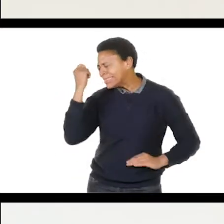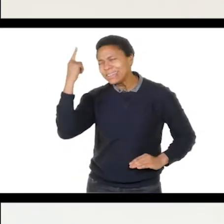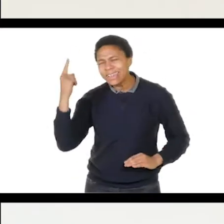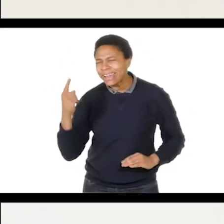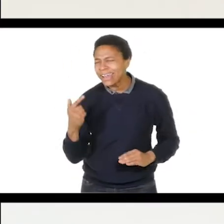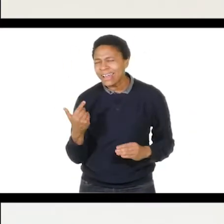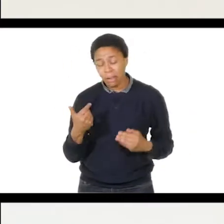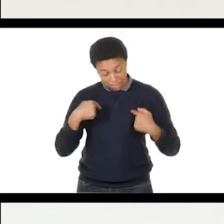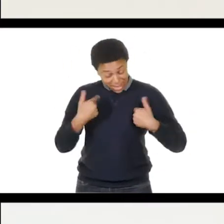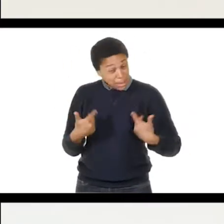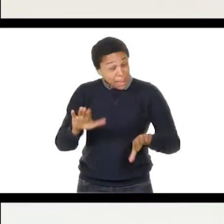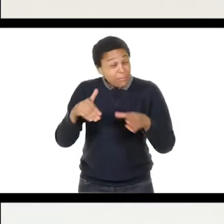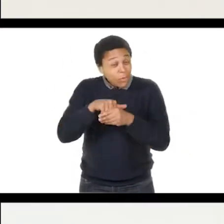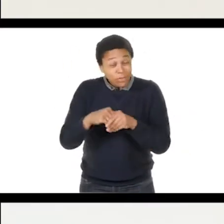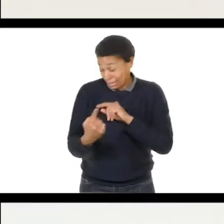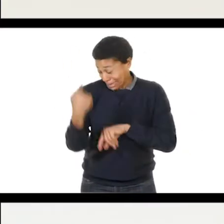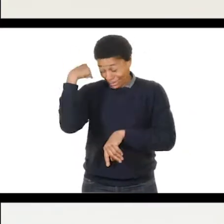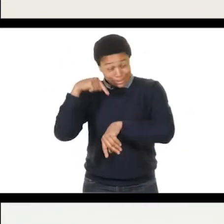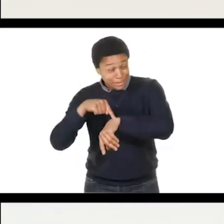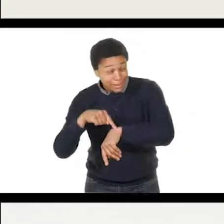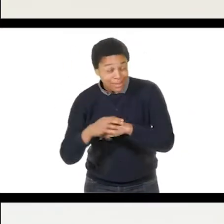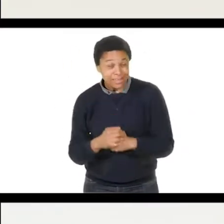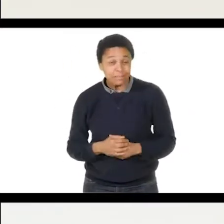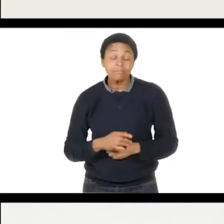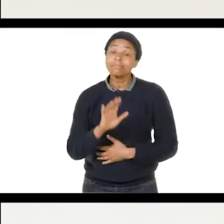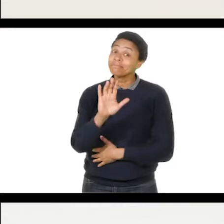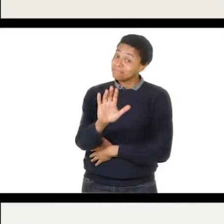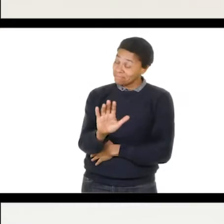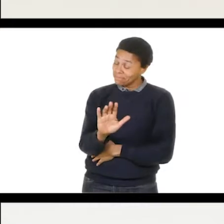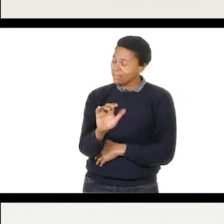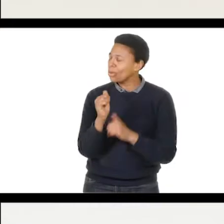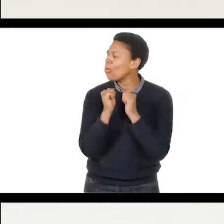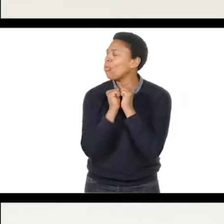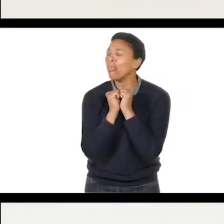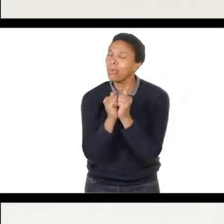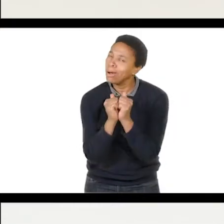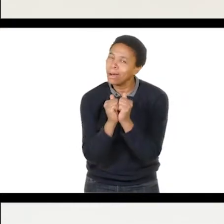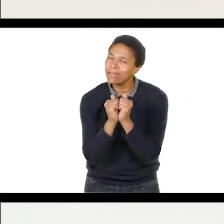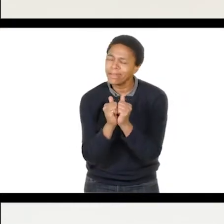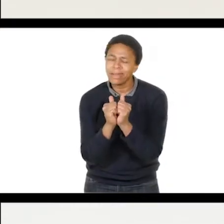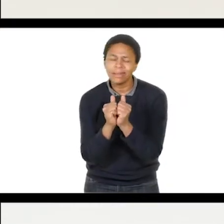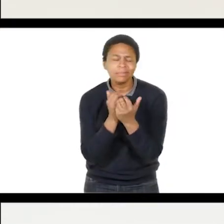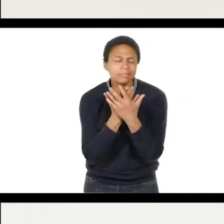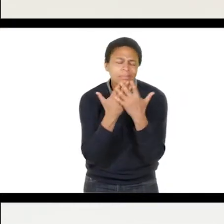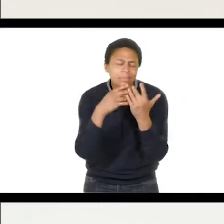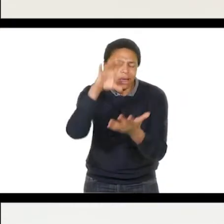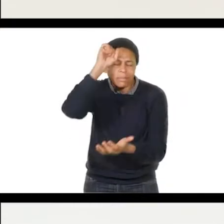It was the craziest idea I’ve ever been involved in, at that time. But well worth it.